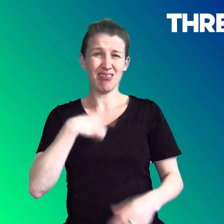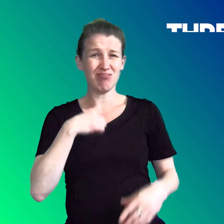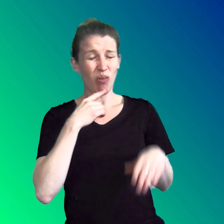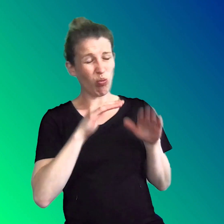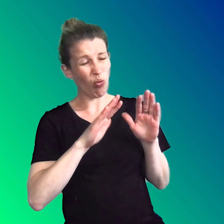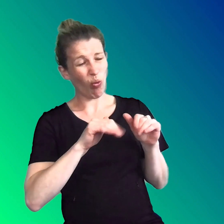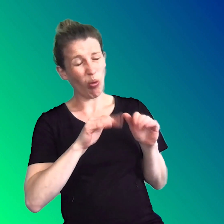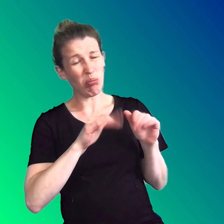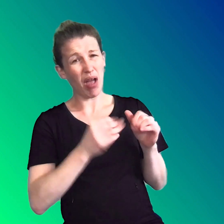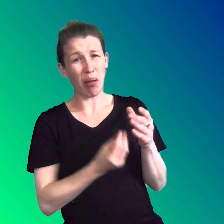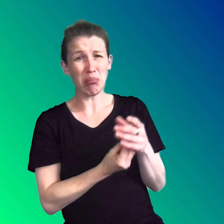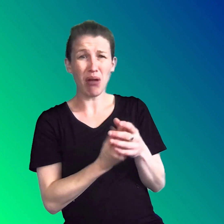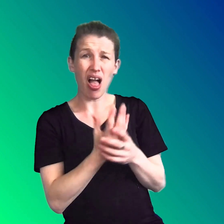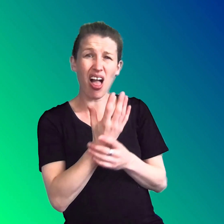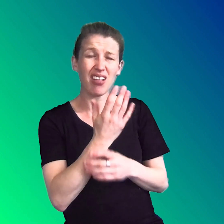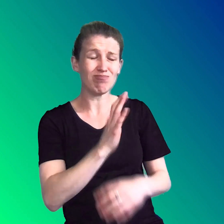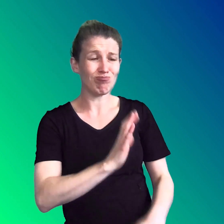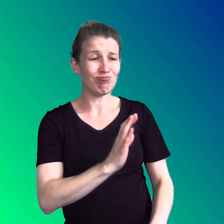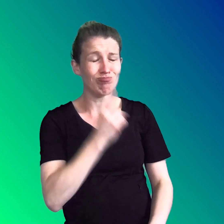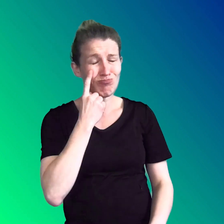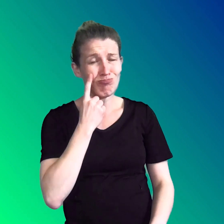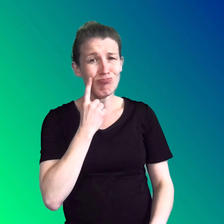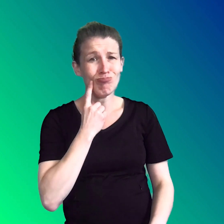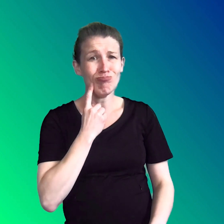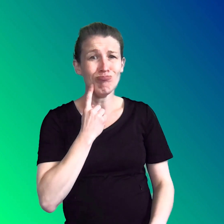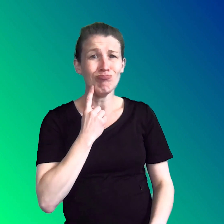And we might have to say goodbye to bananas forever.